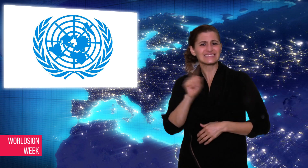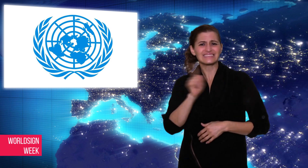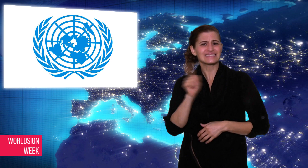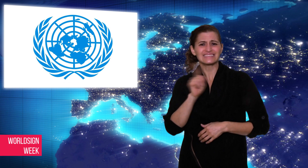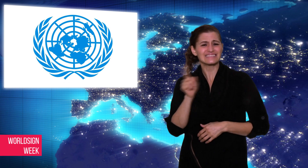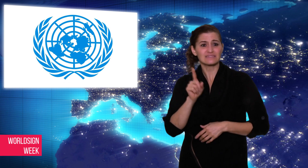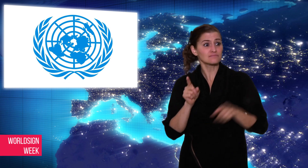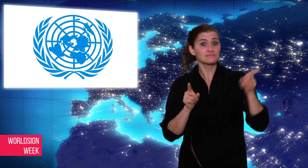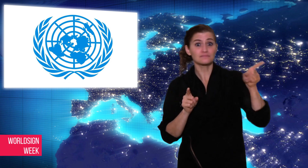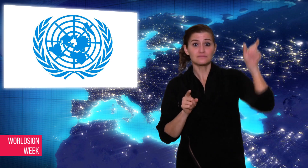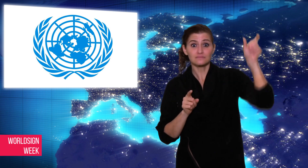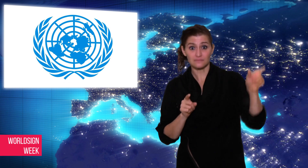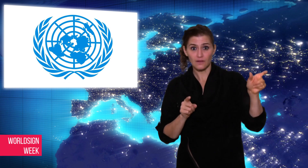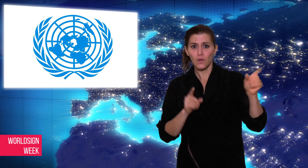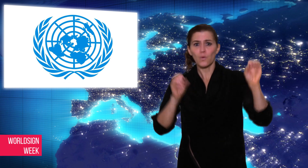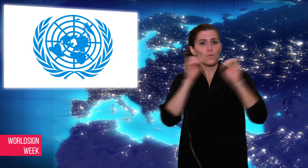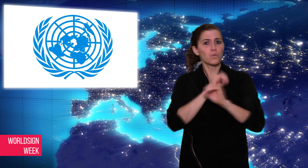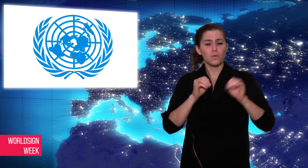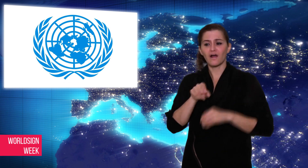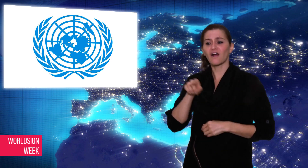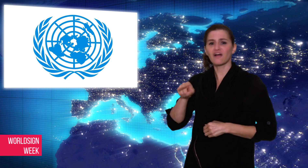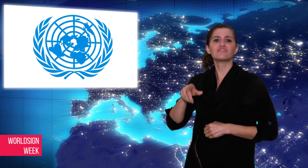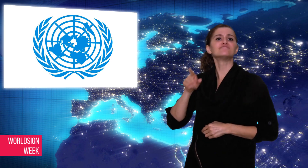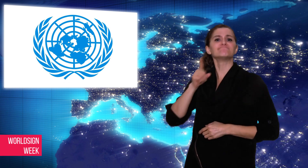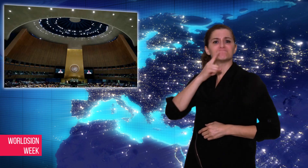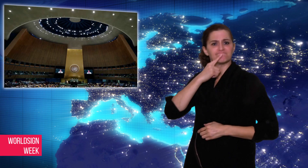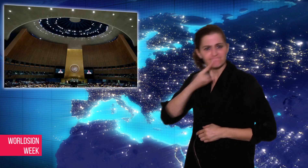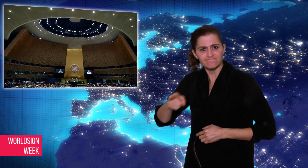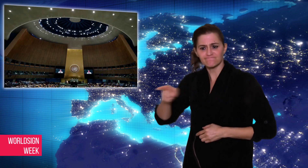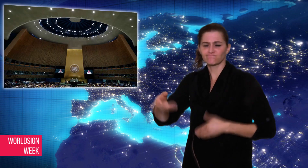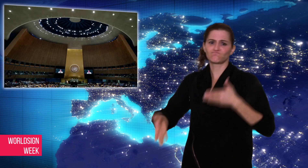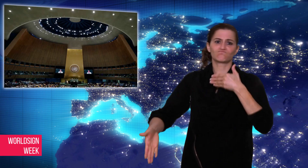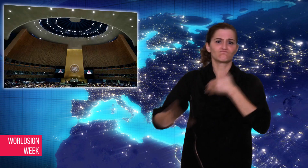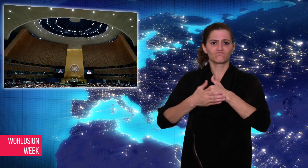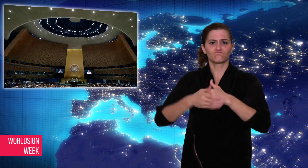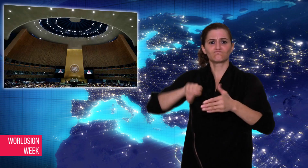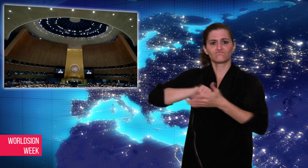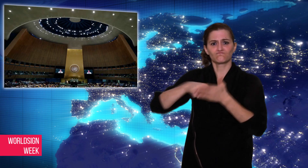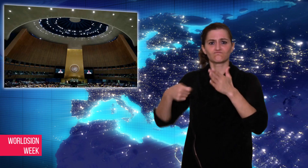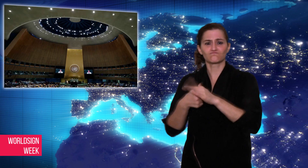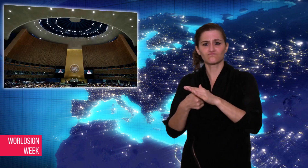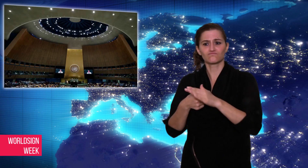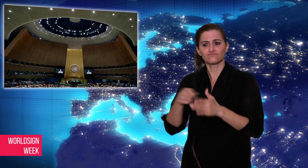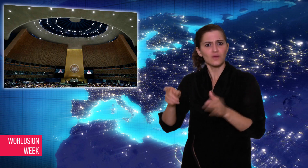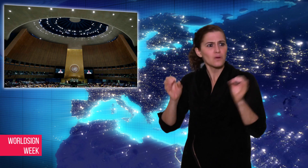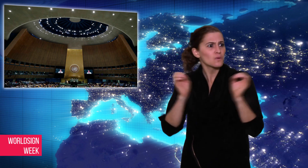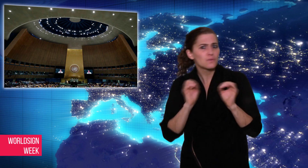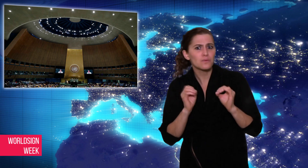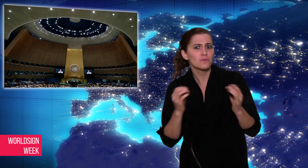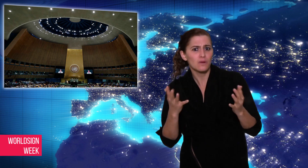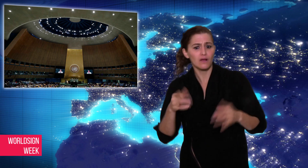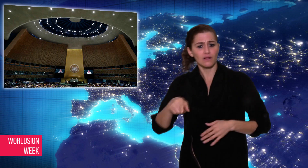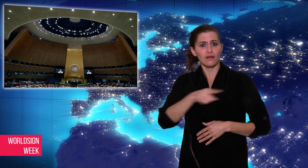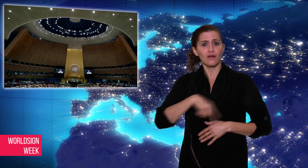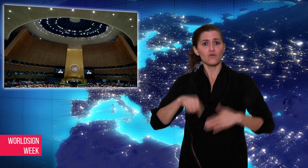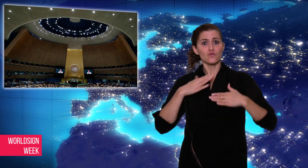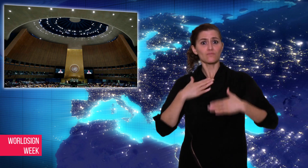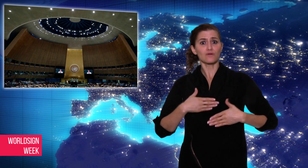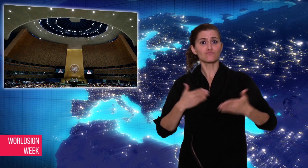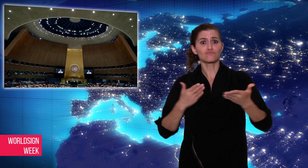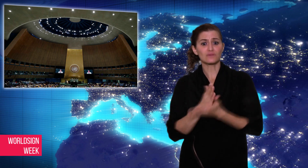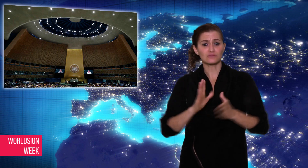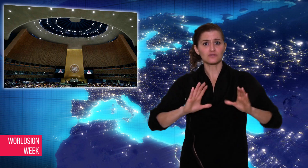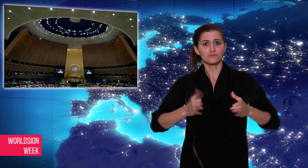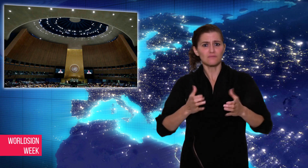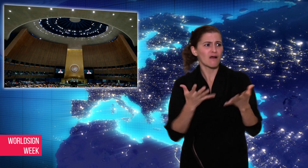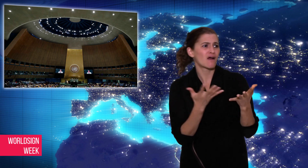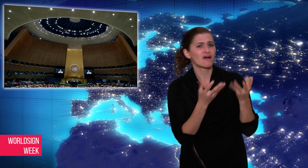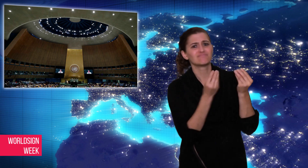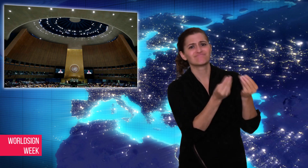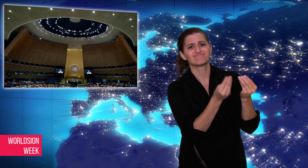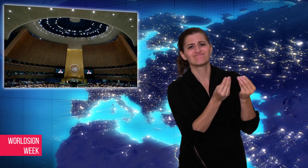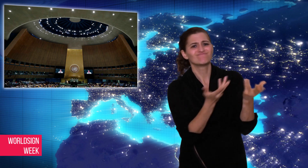commissioner cautioned Bachelet that